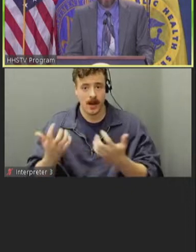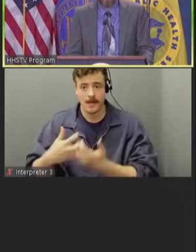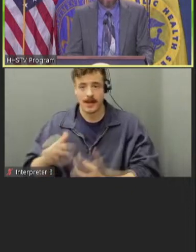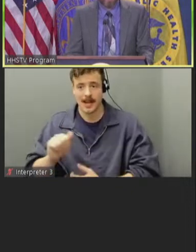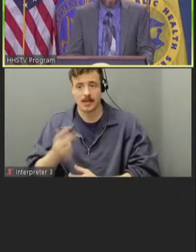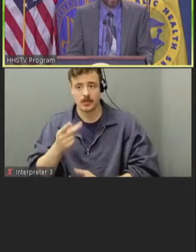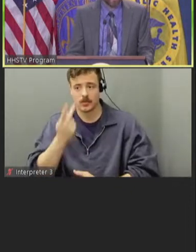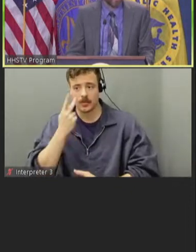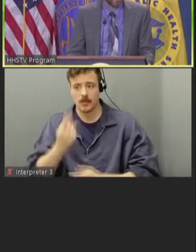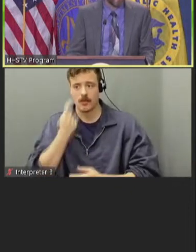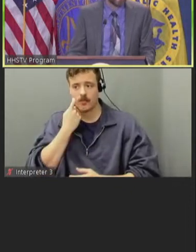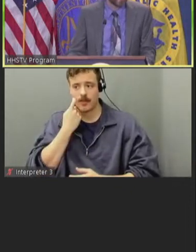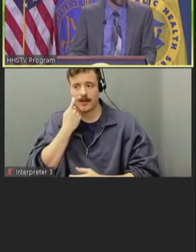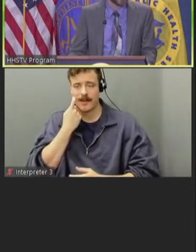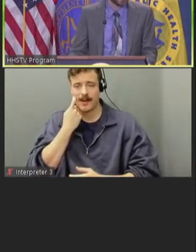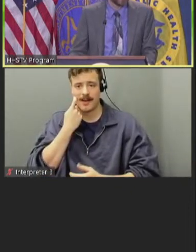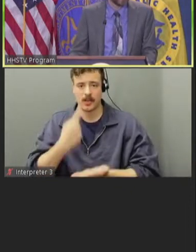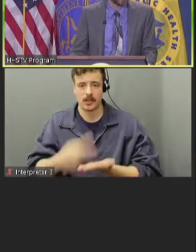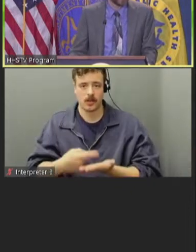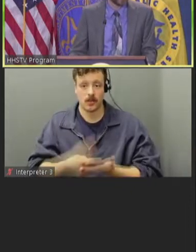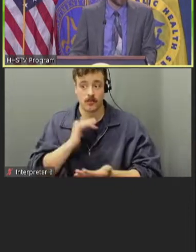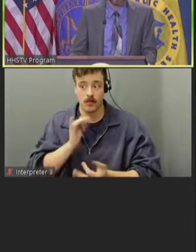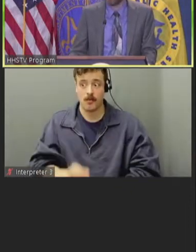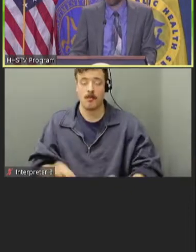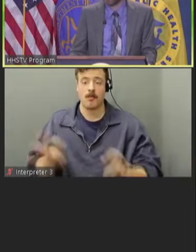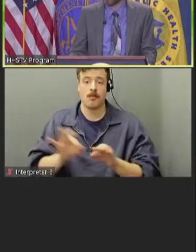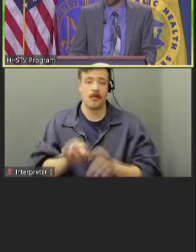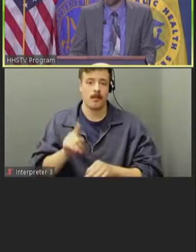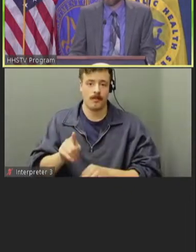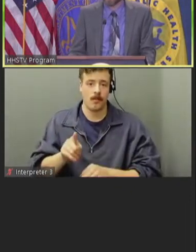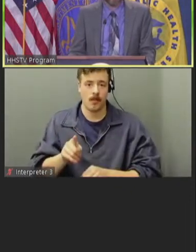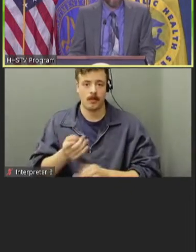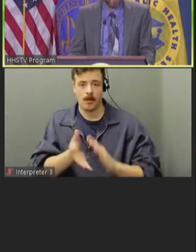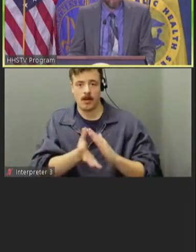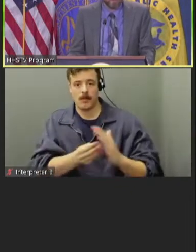talk, which are critically important for mimicking what we see in natural infections,